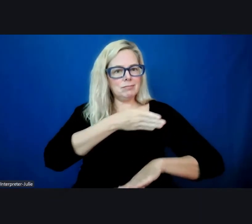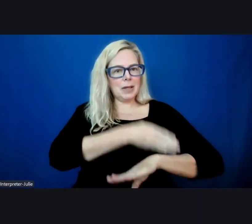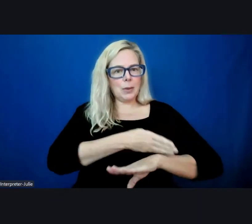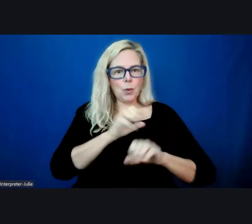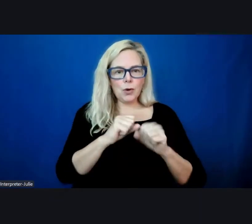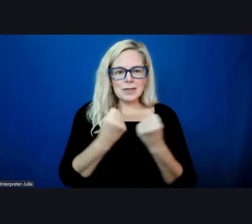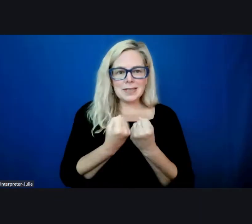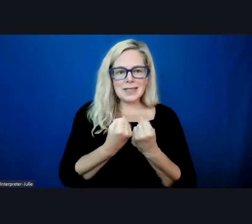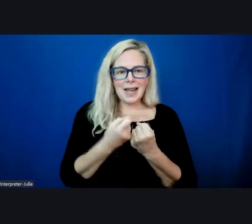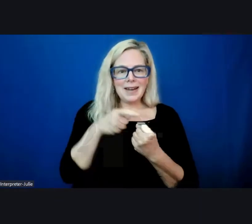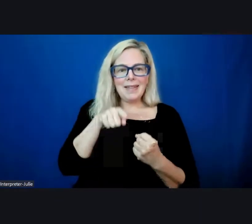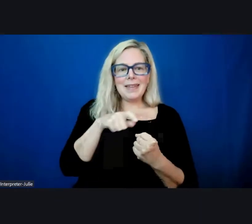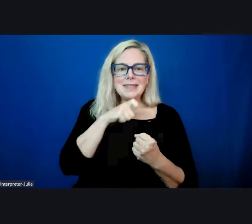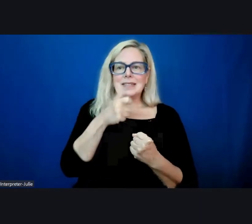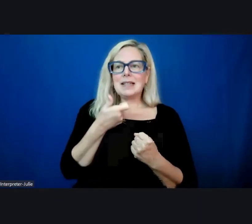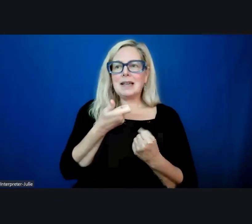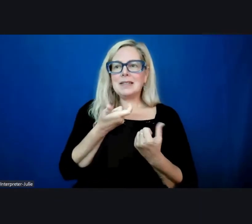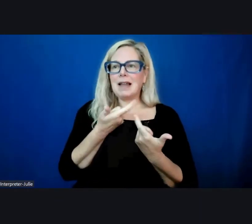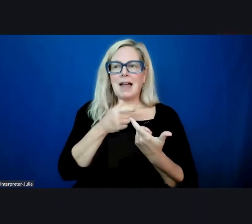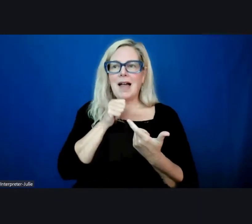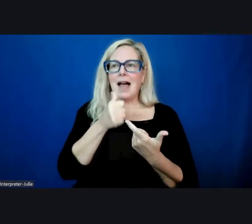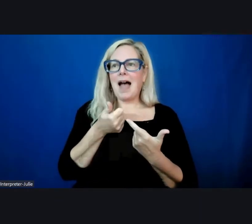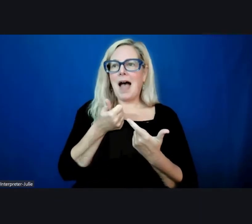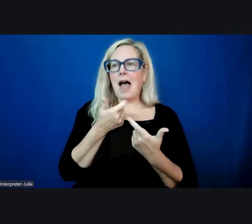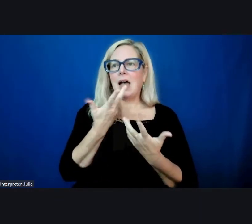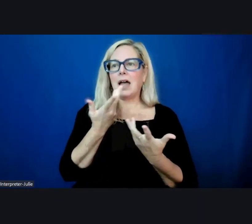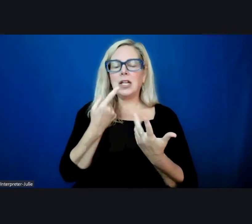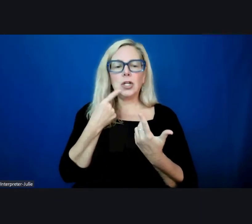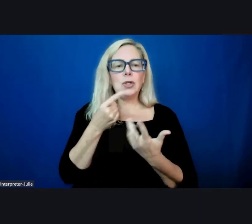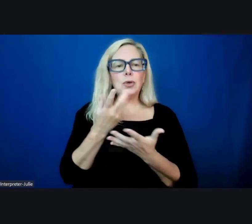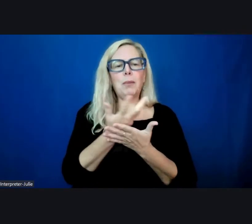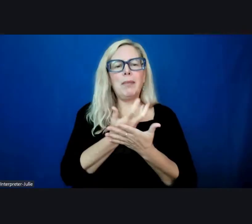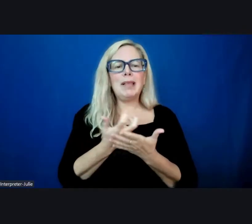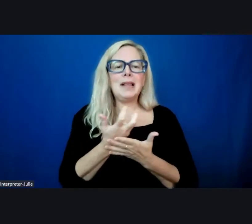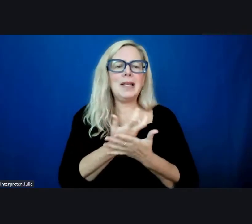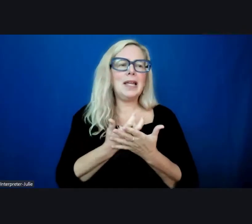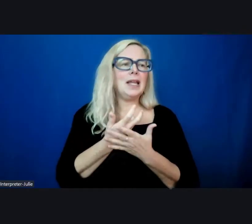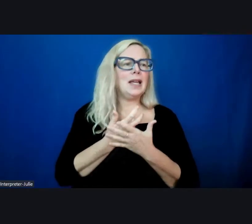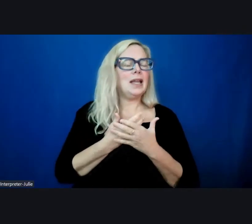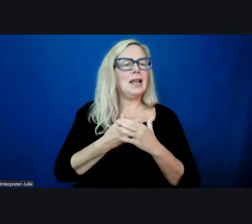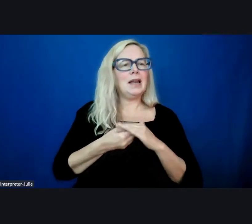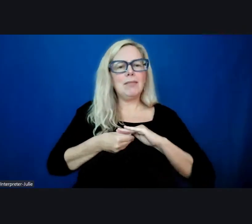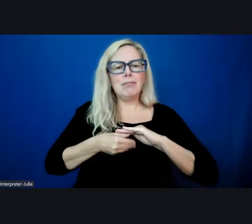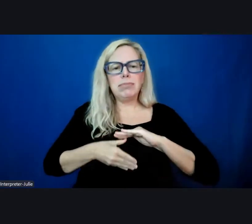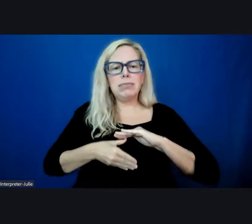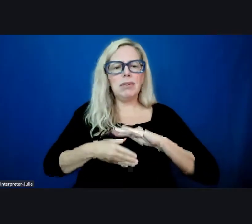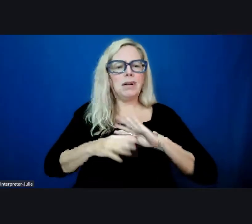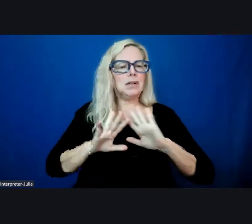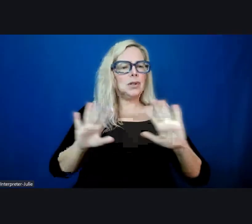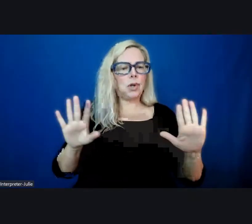you are you are increasing it. You are not pleading. You are a citizen exercising your